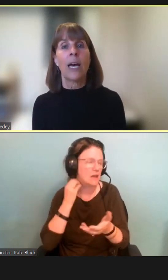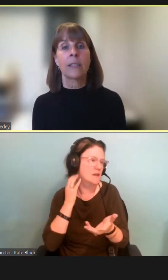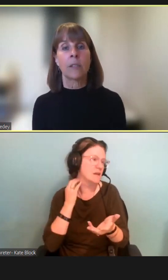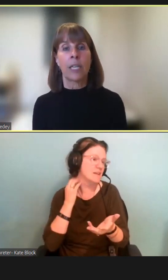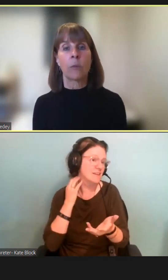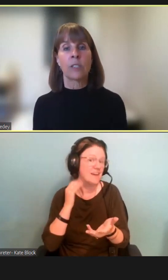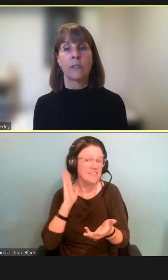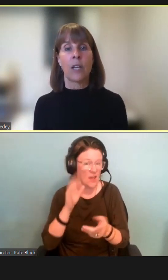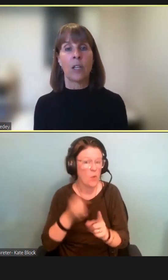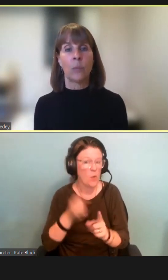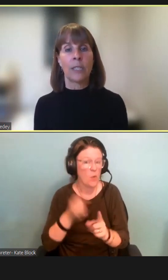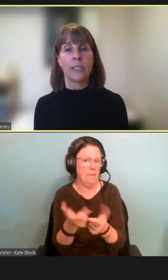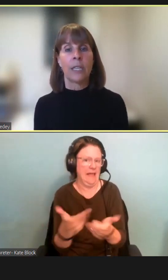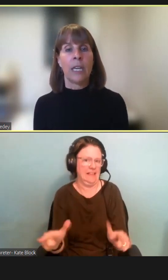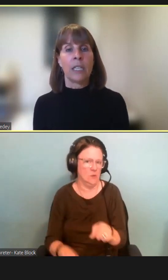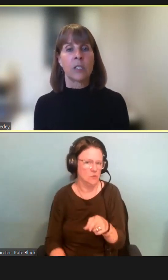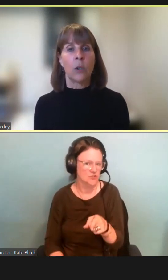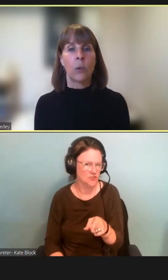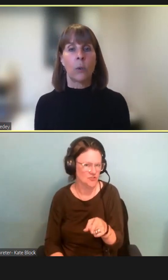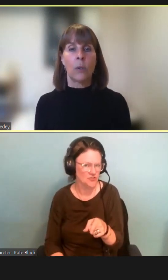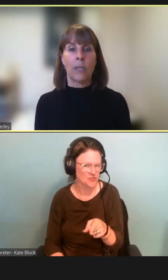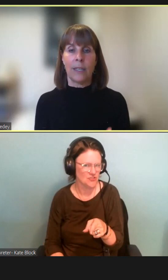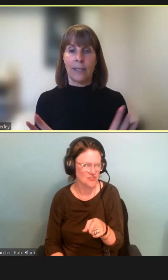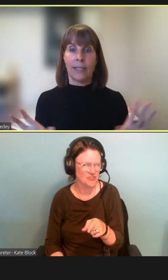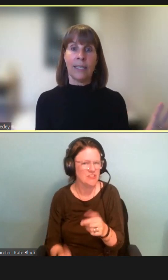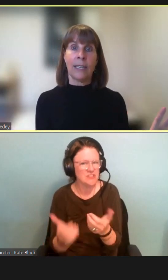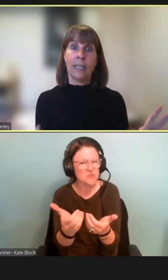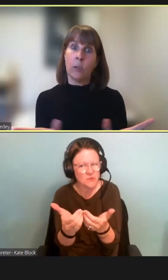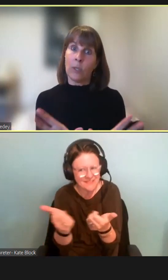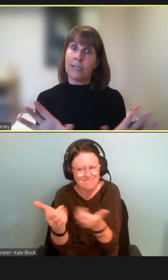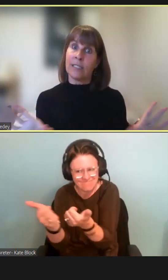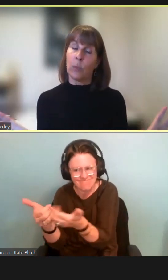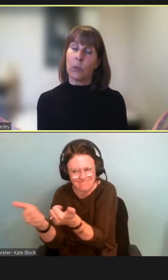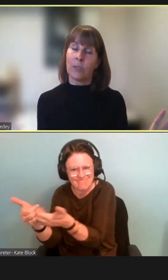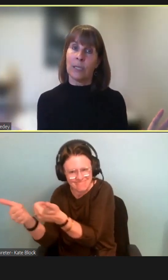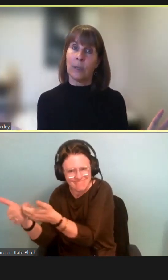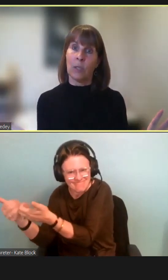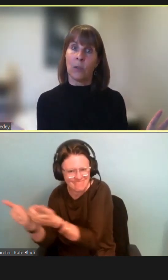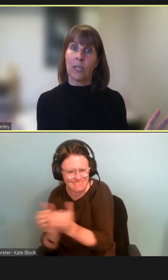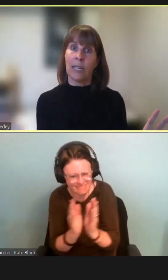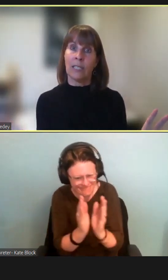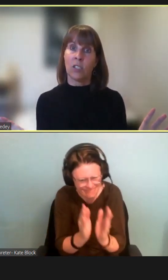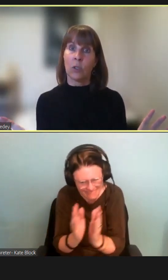language development so again you want to separately be looking at children who